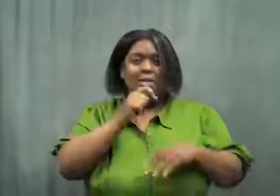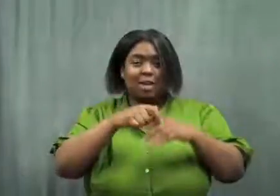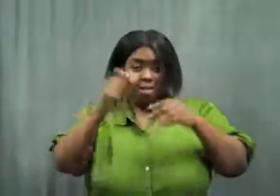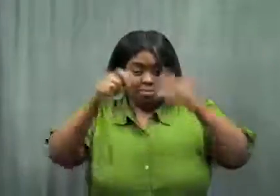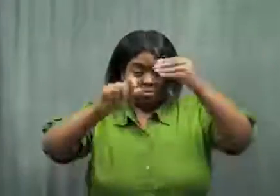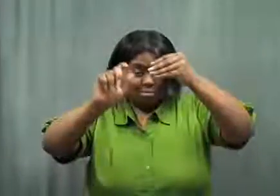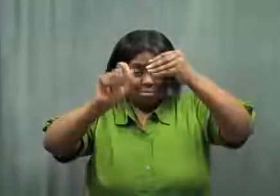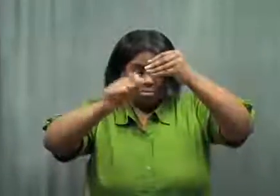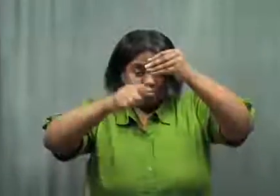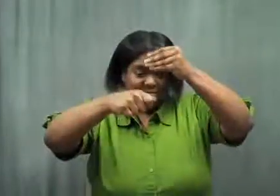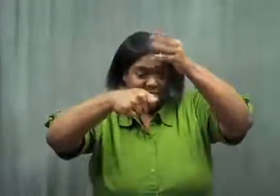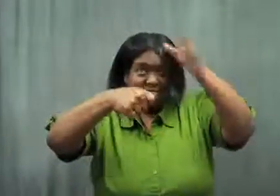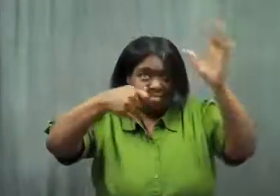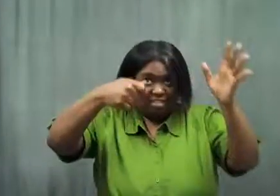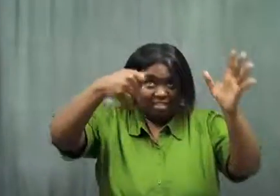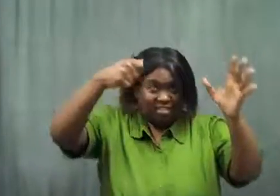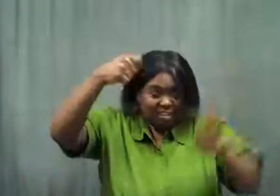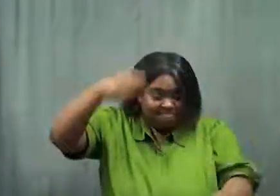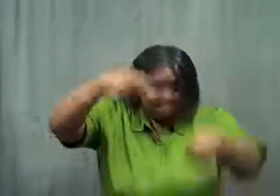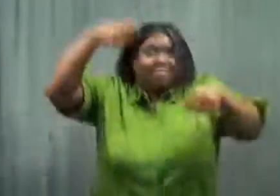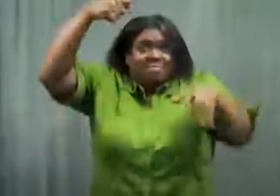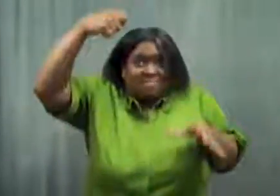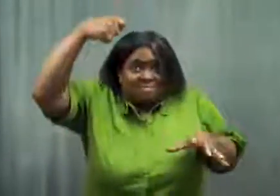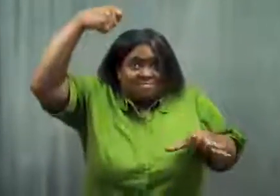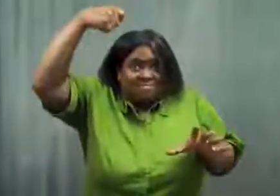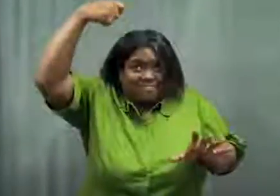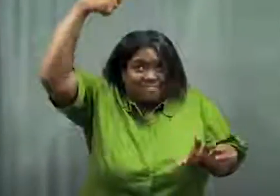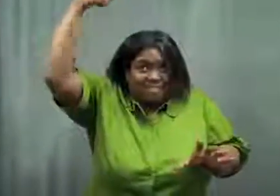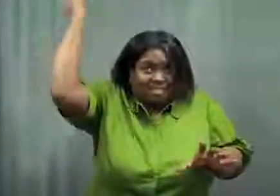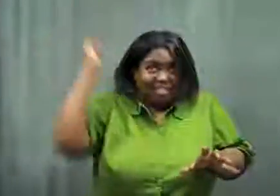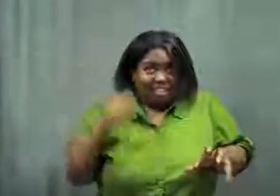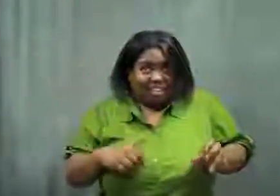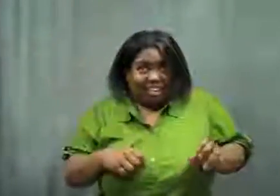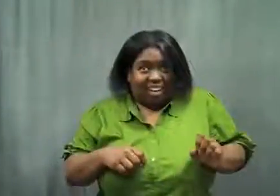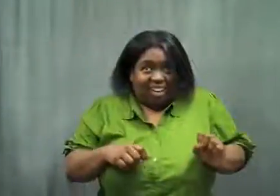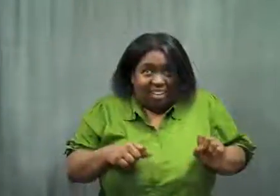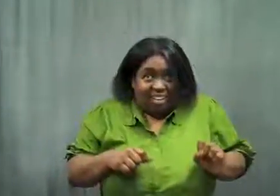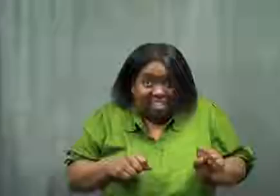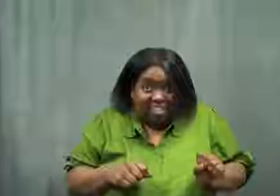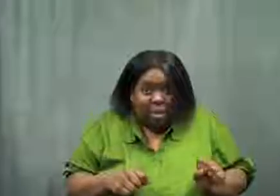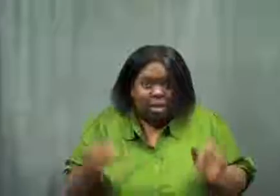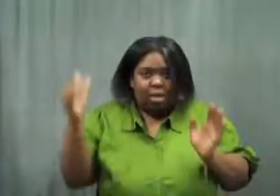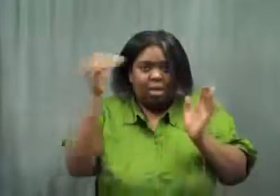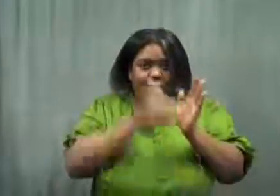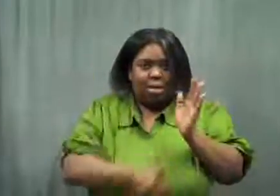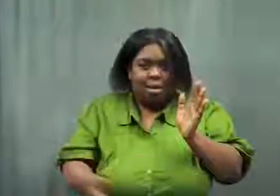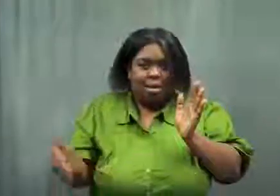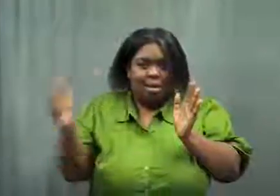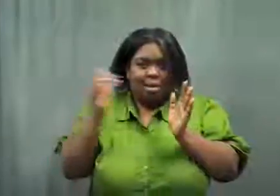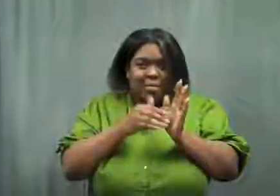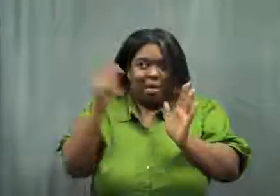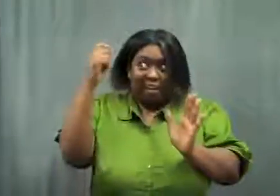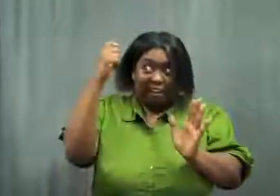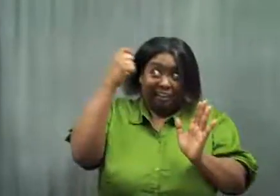I went down, she yanked me back up.. boing! Over and over again.